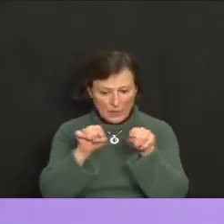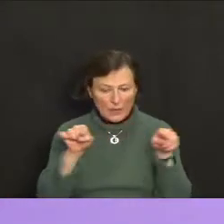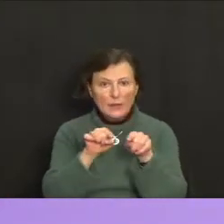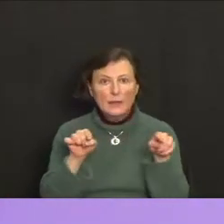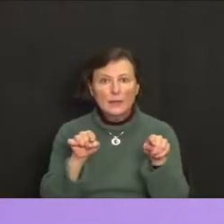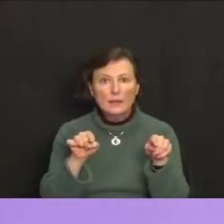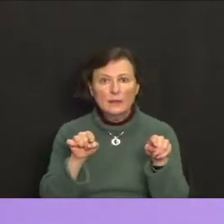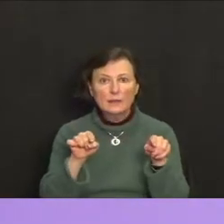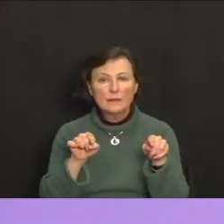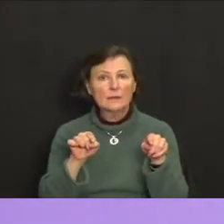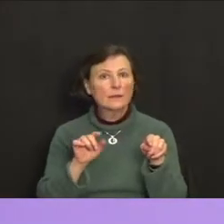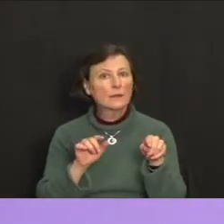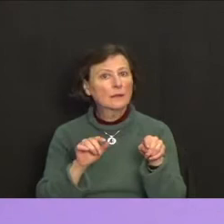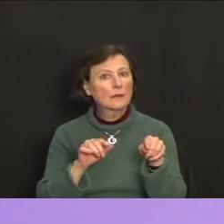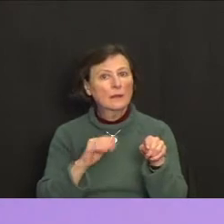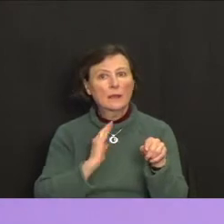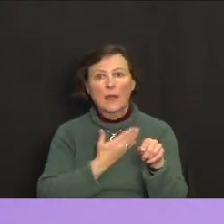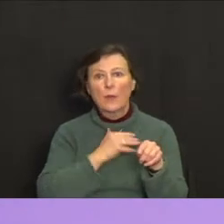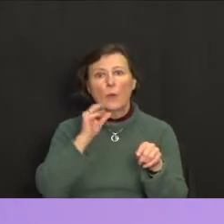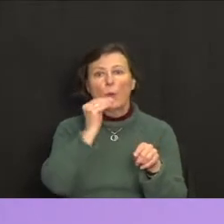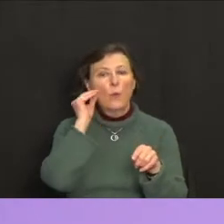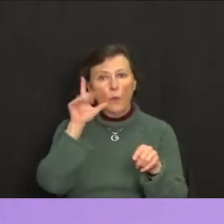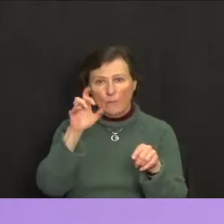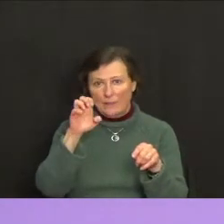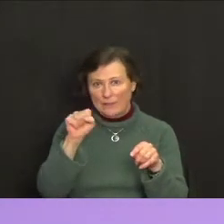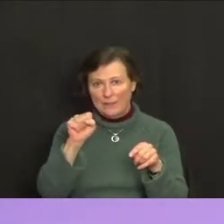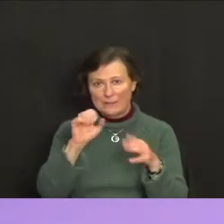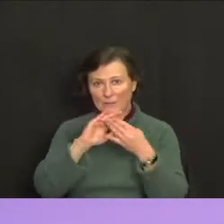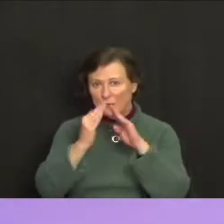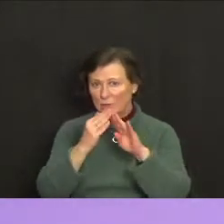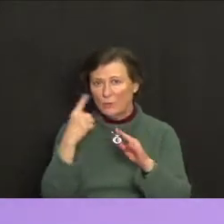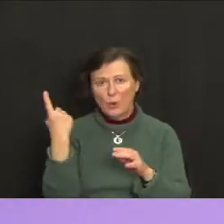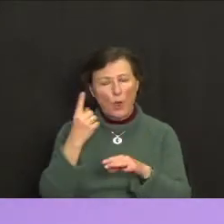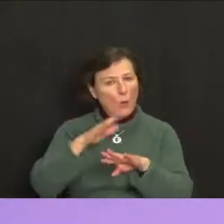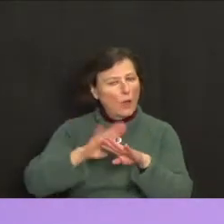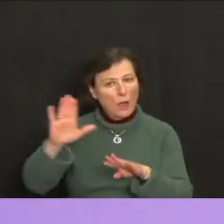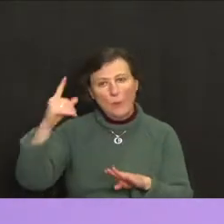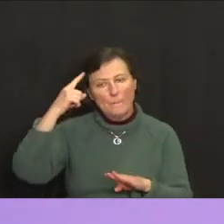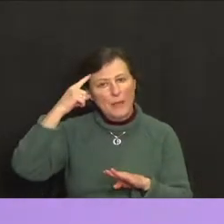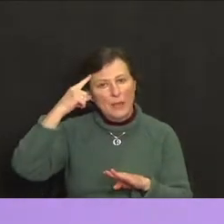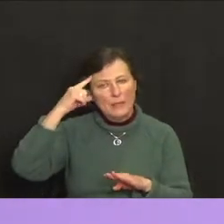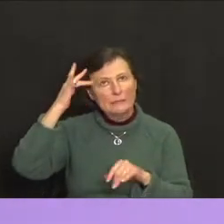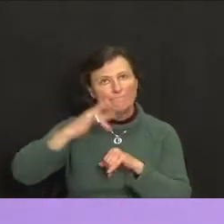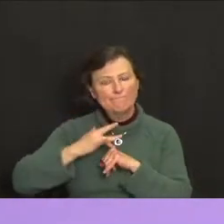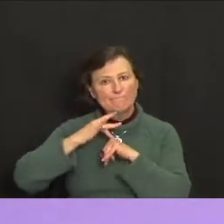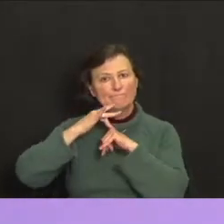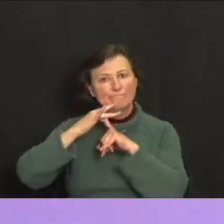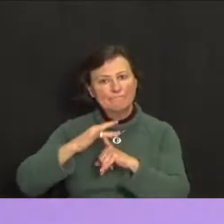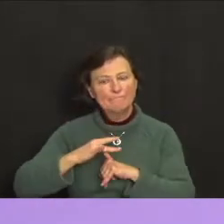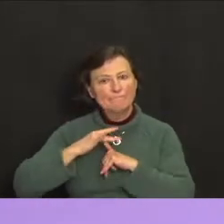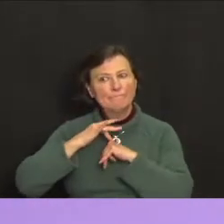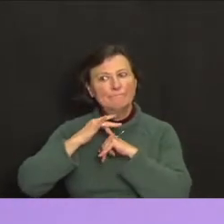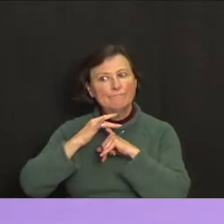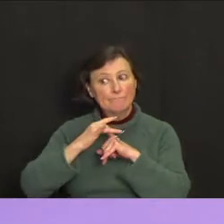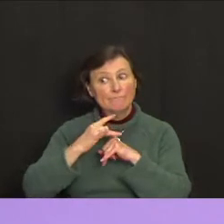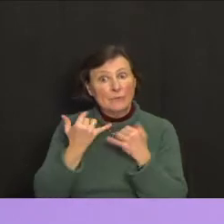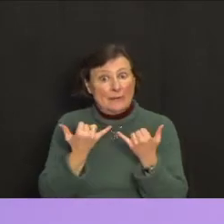that our unsheltered community is always on her mind especially now with the flooding